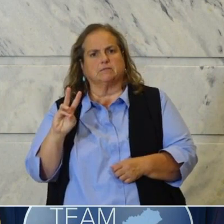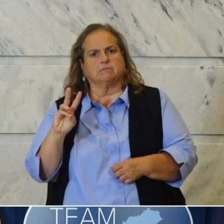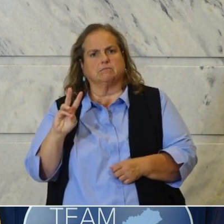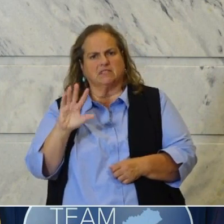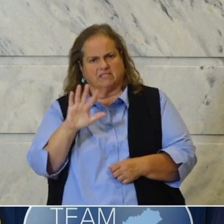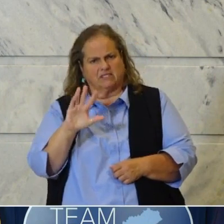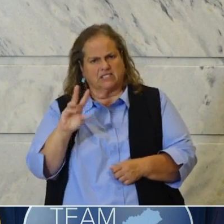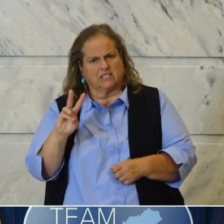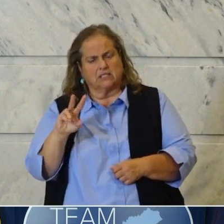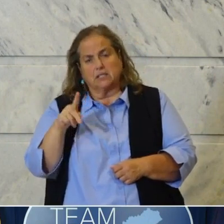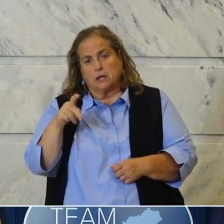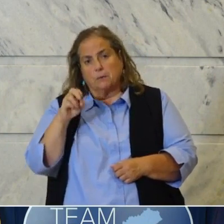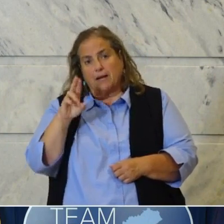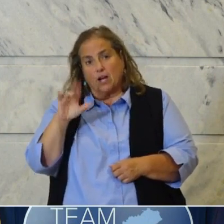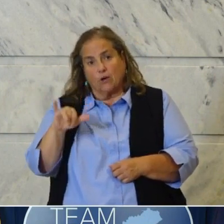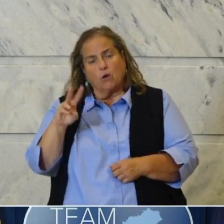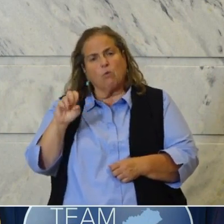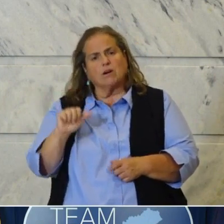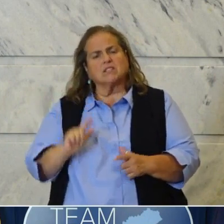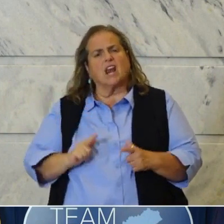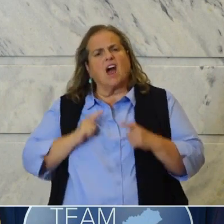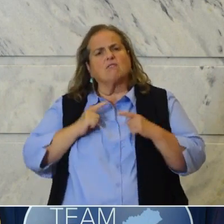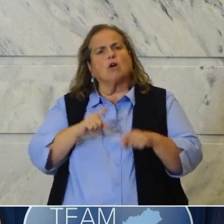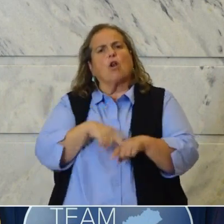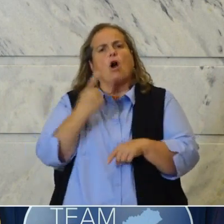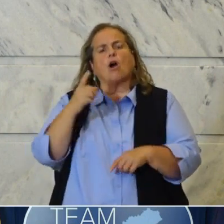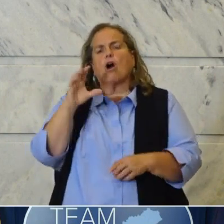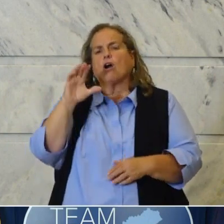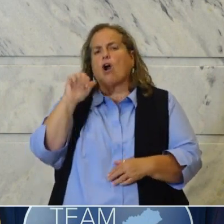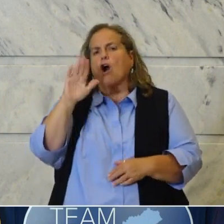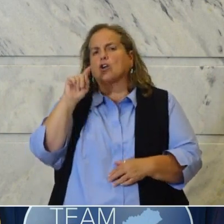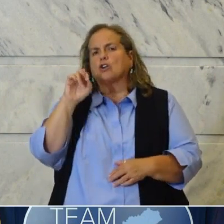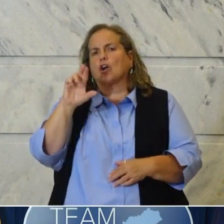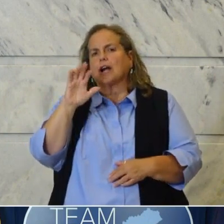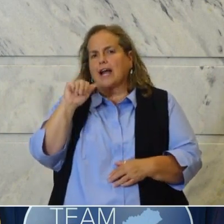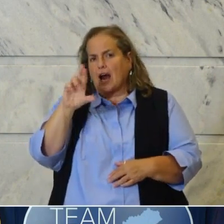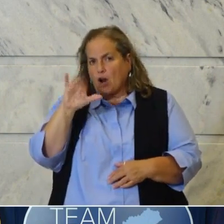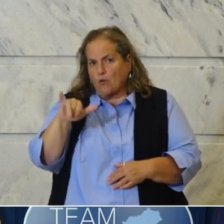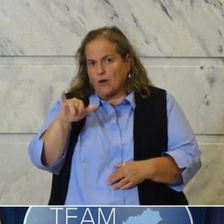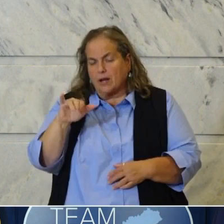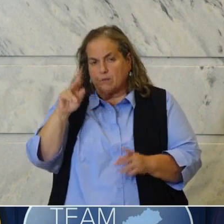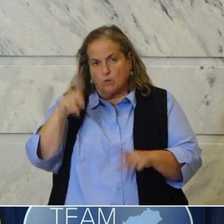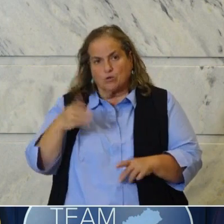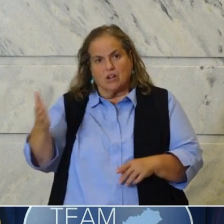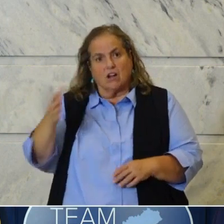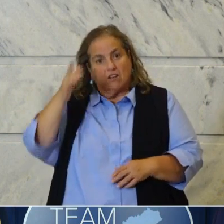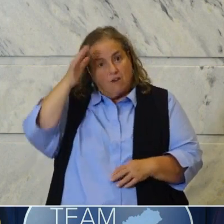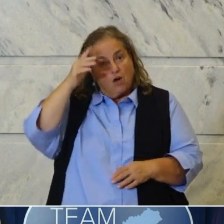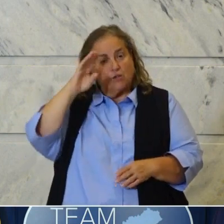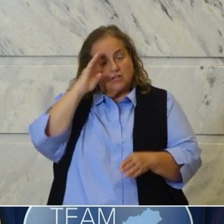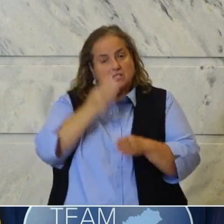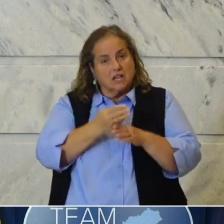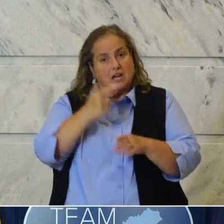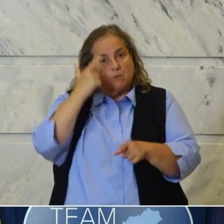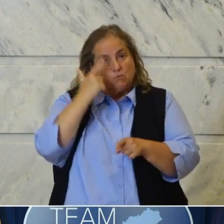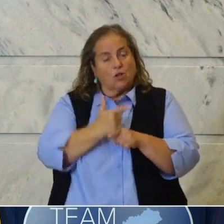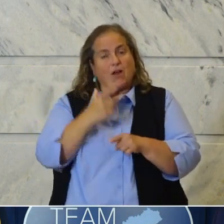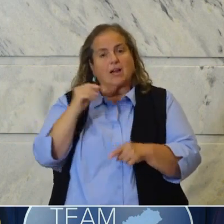Perry was a lifelong Carter County resident, a devoted father, husband, son and brother and a preacher dedicated to the people in his